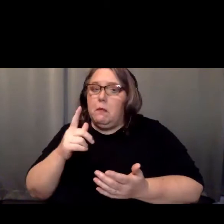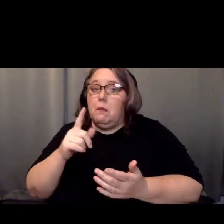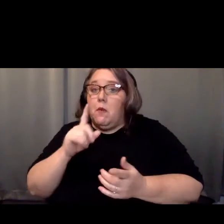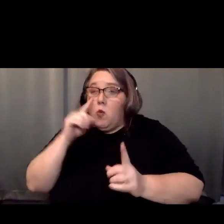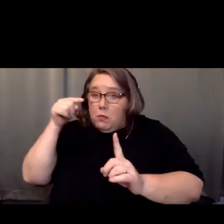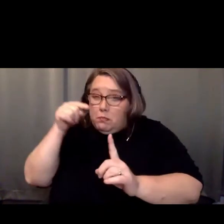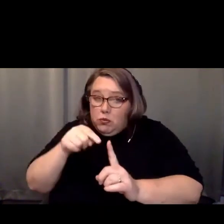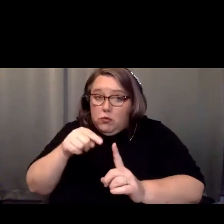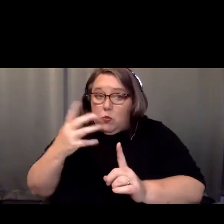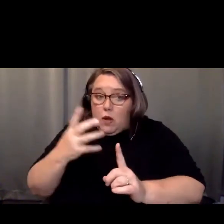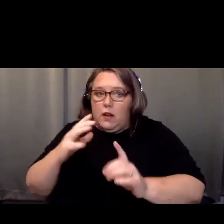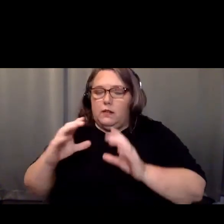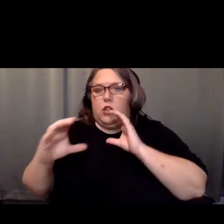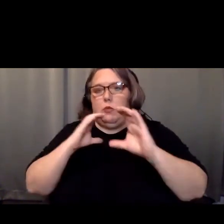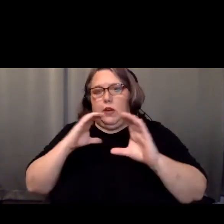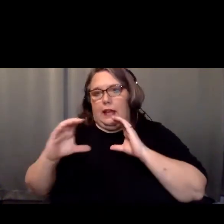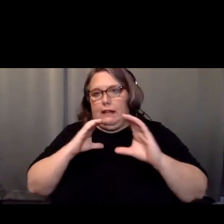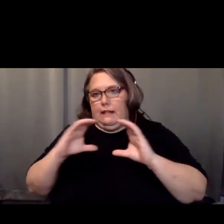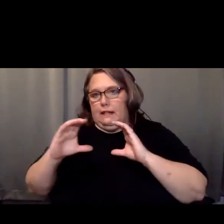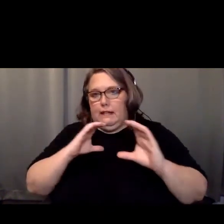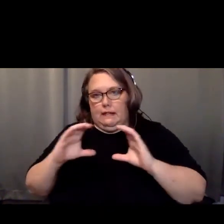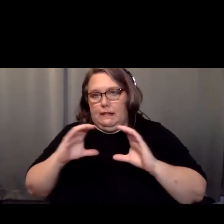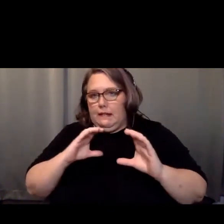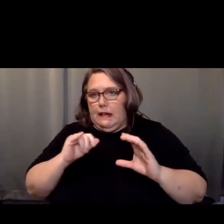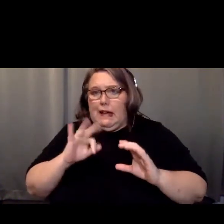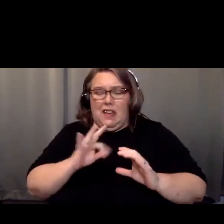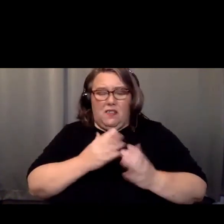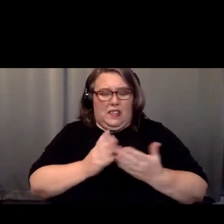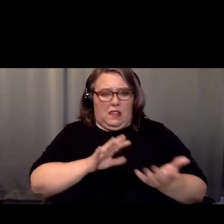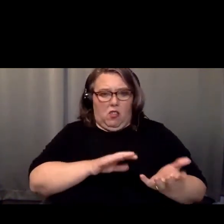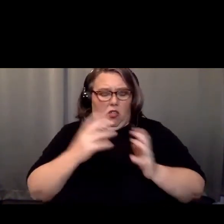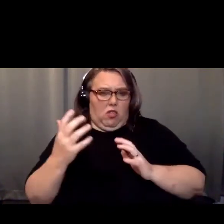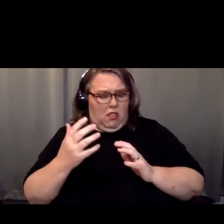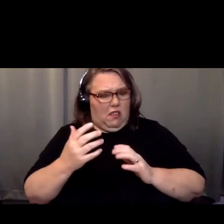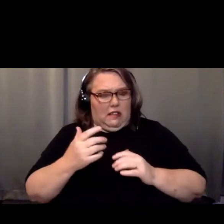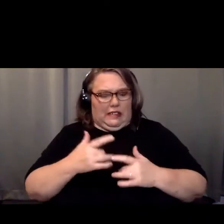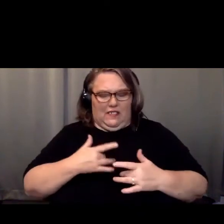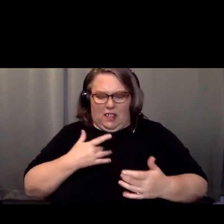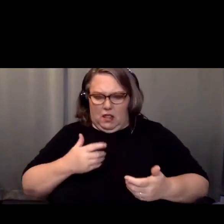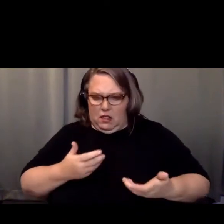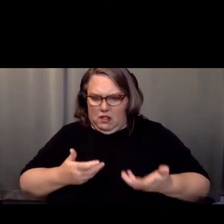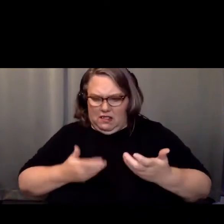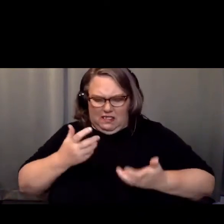communicate when things are not working well for you, communicate if you think there's something else